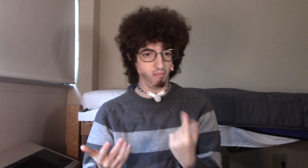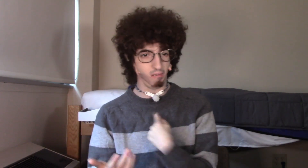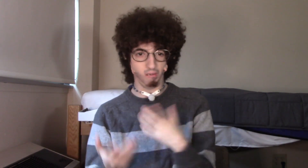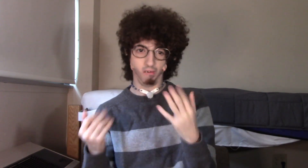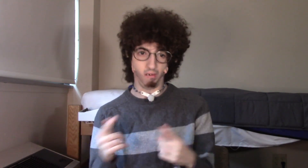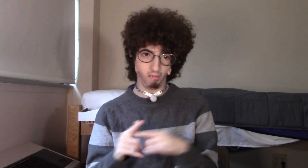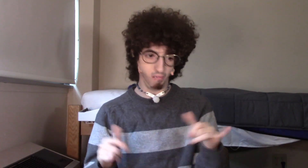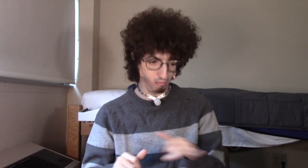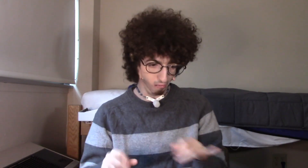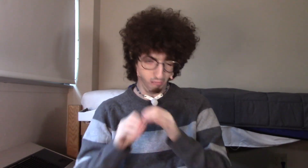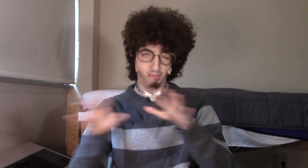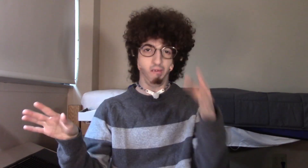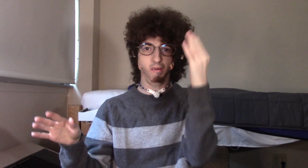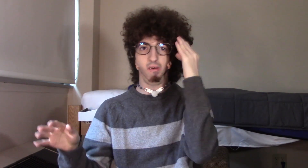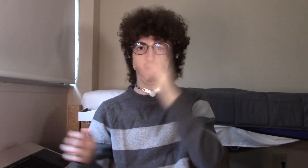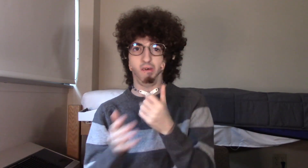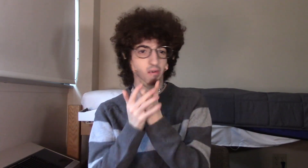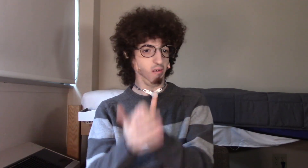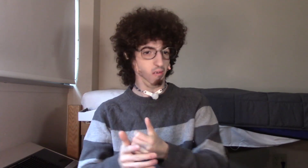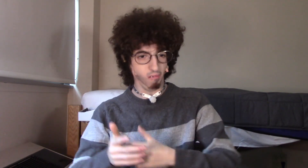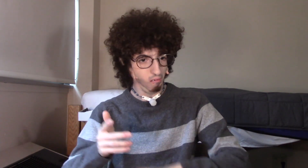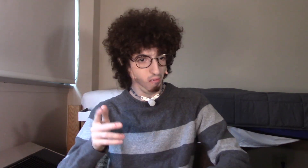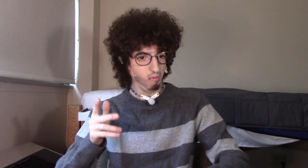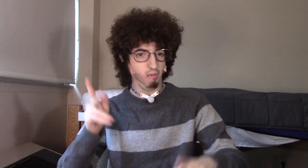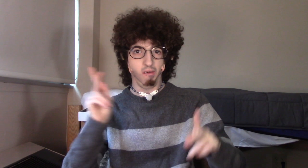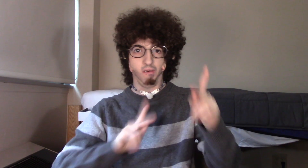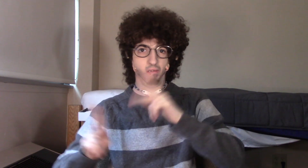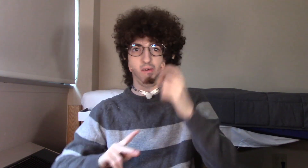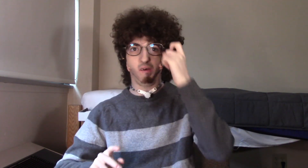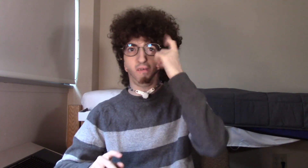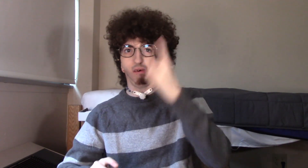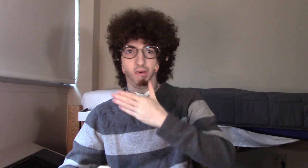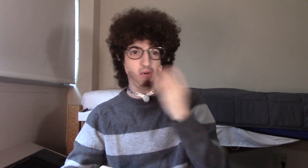I wanted to spread awareness and help people understand better